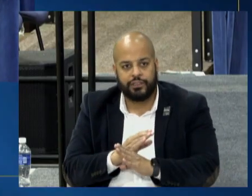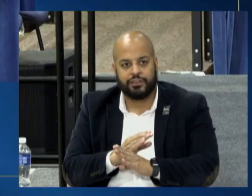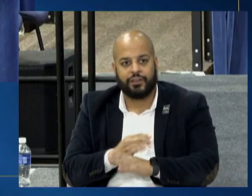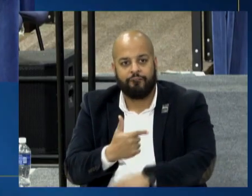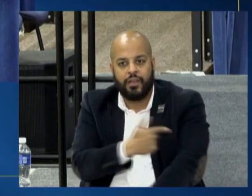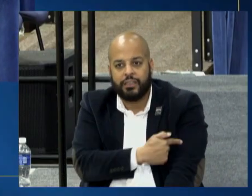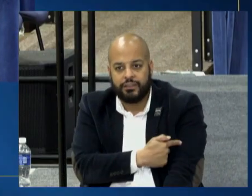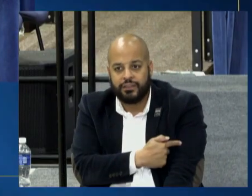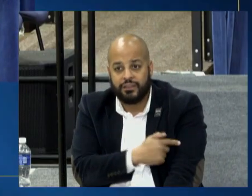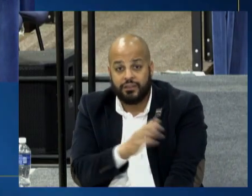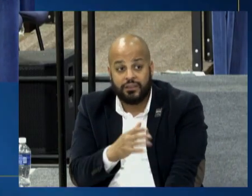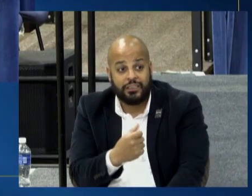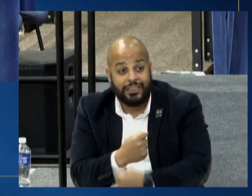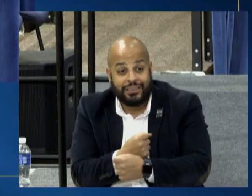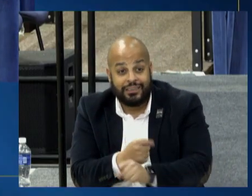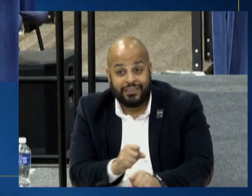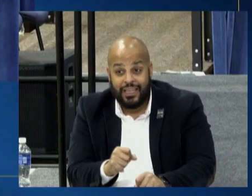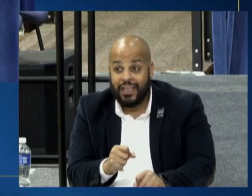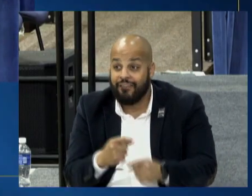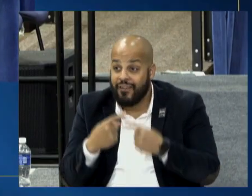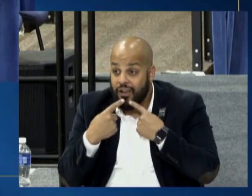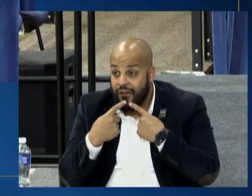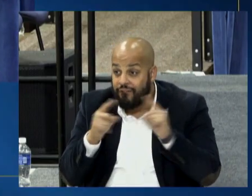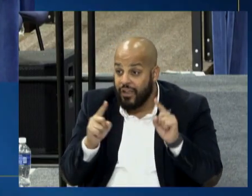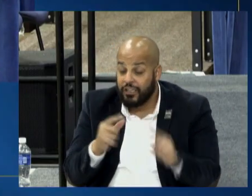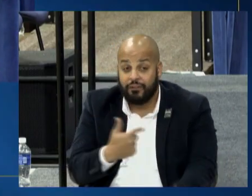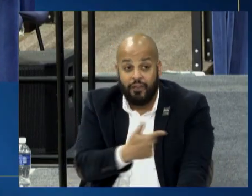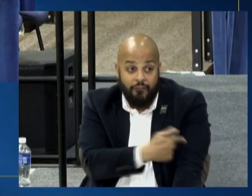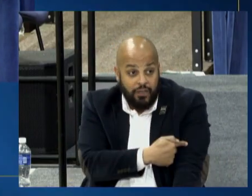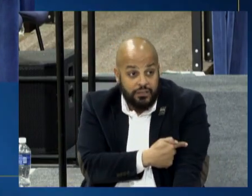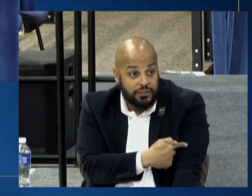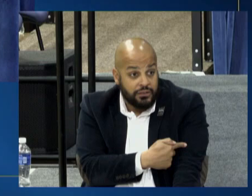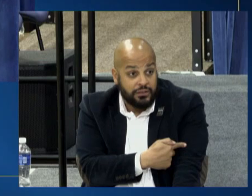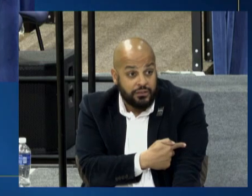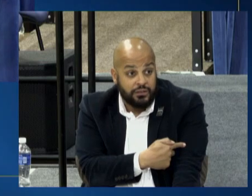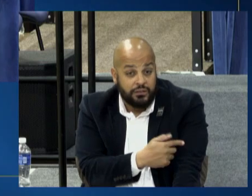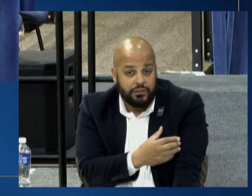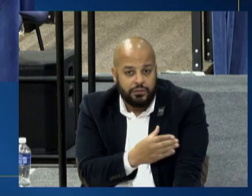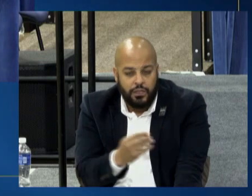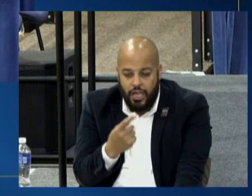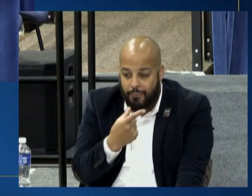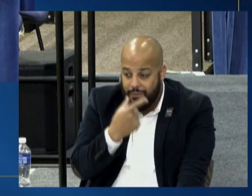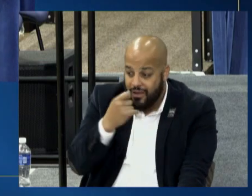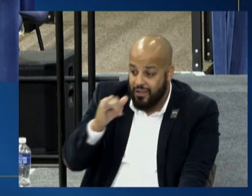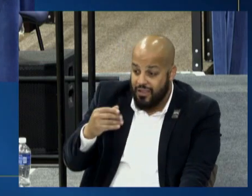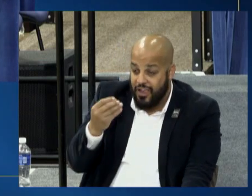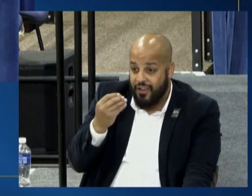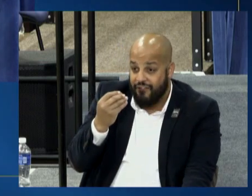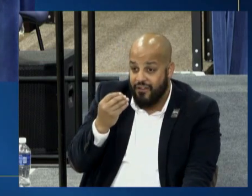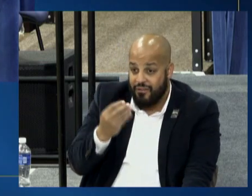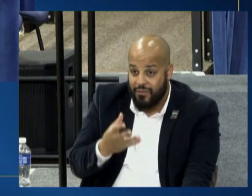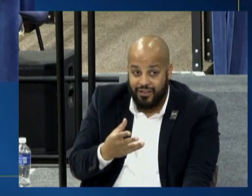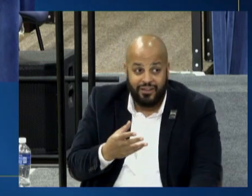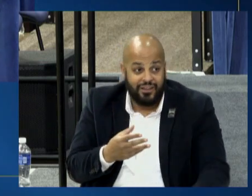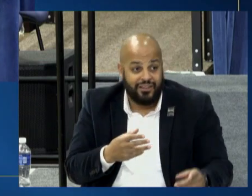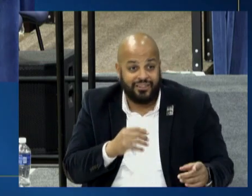vaccine that prevents cancer. But because of misinformation and disinformation, we cannot